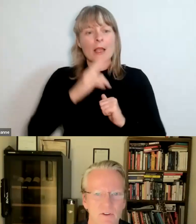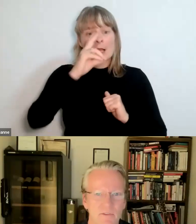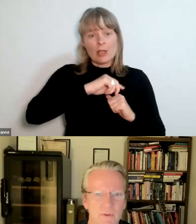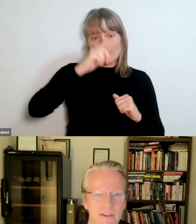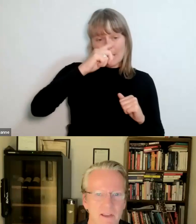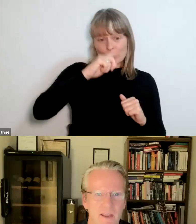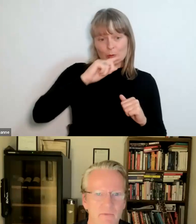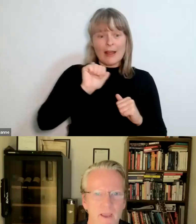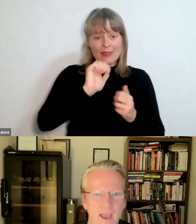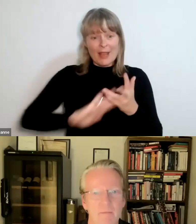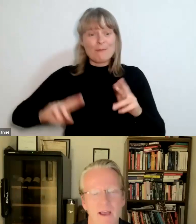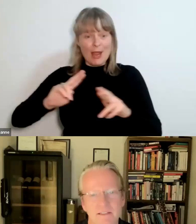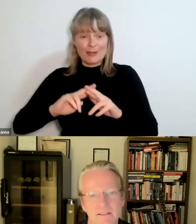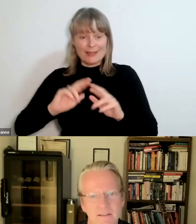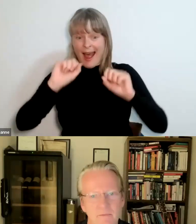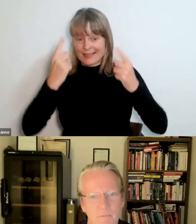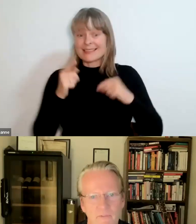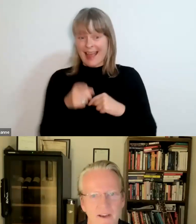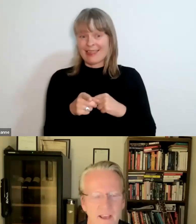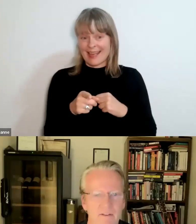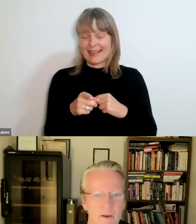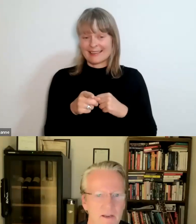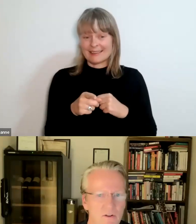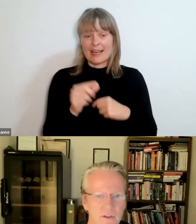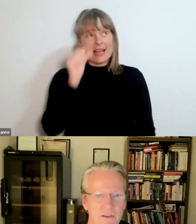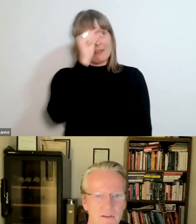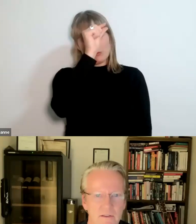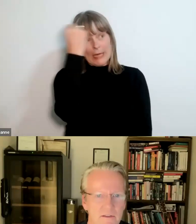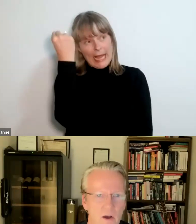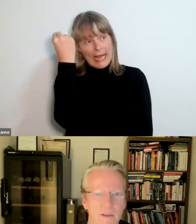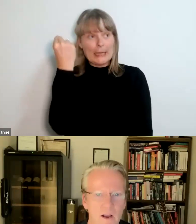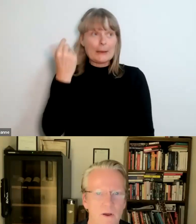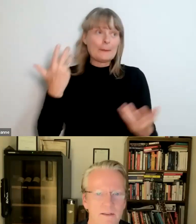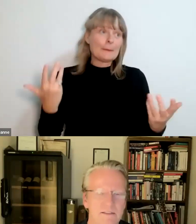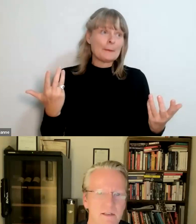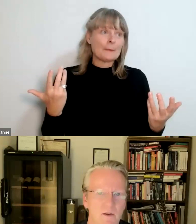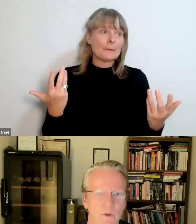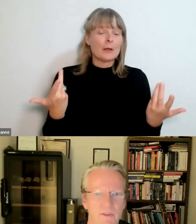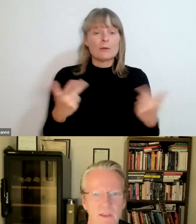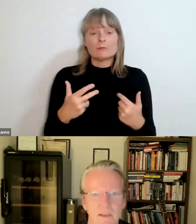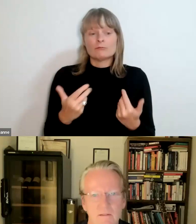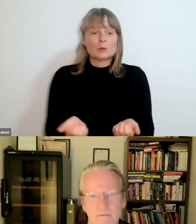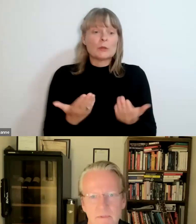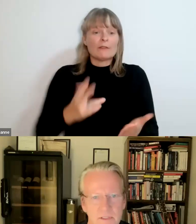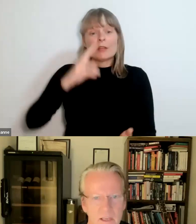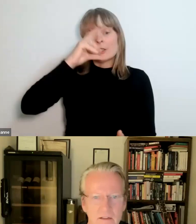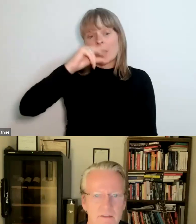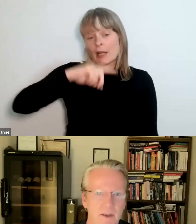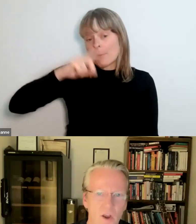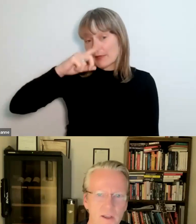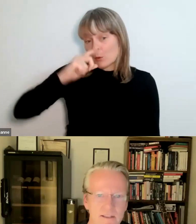critically important thing, but it has stayed there and that is not the only thing that is important anymore. And parents